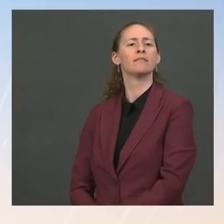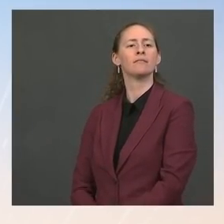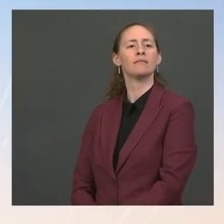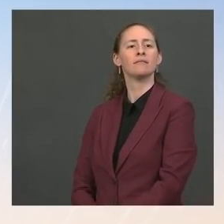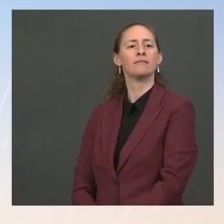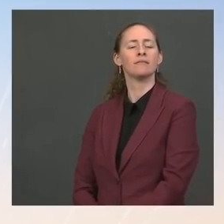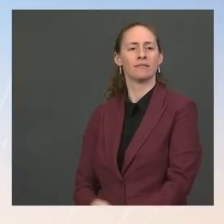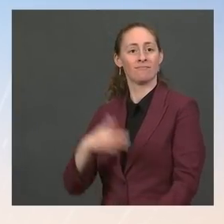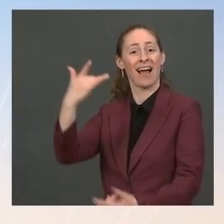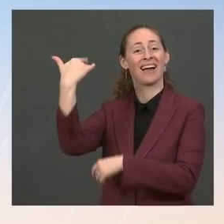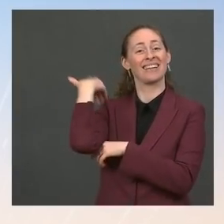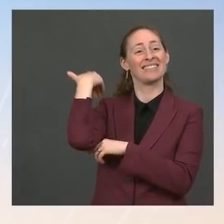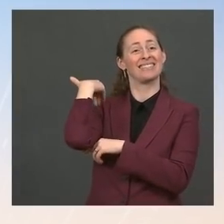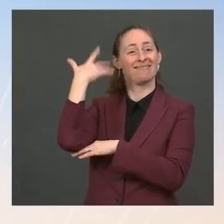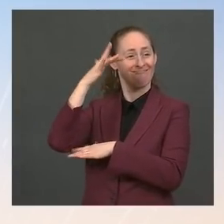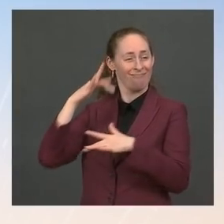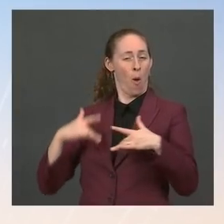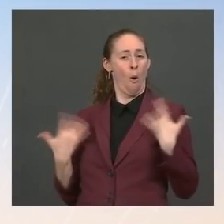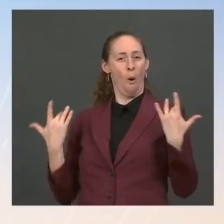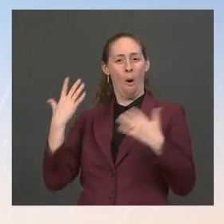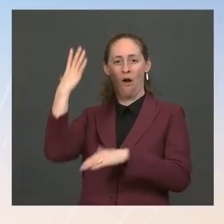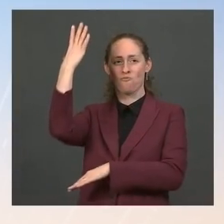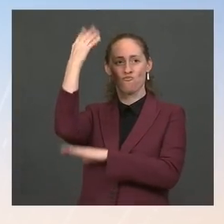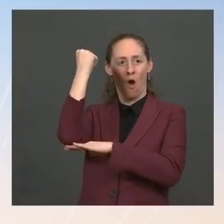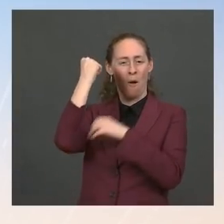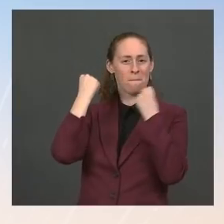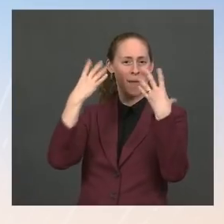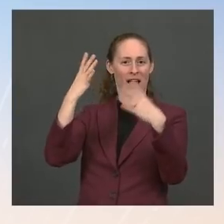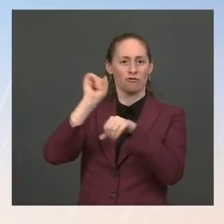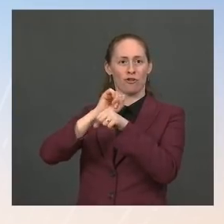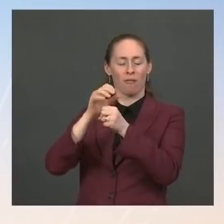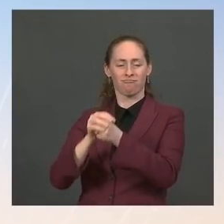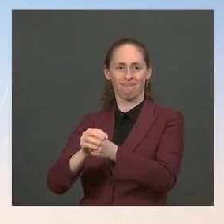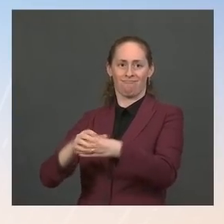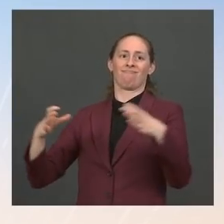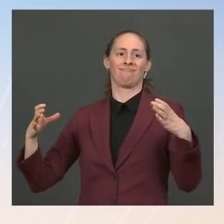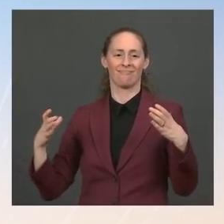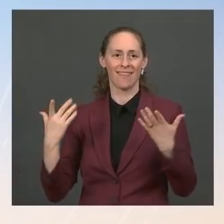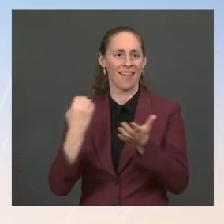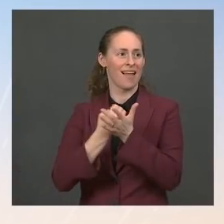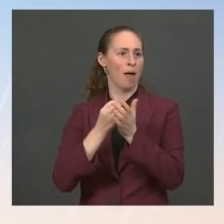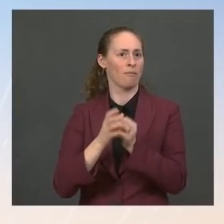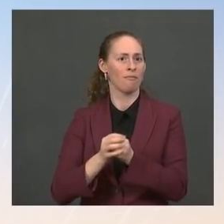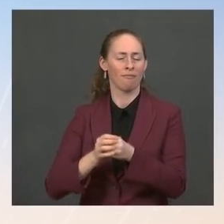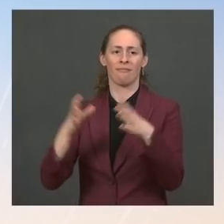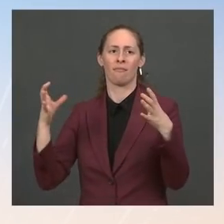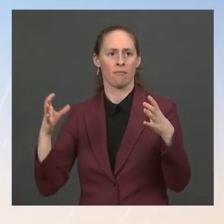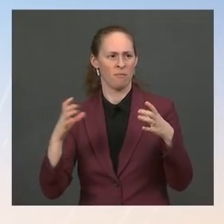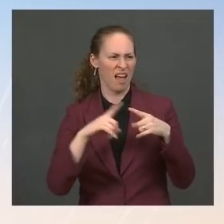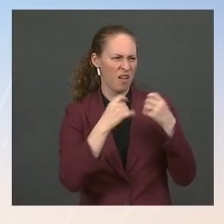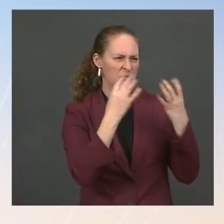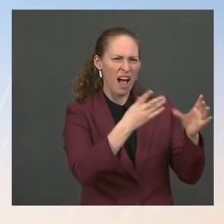when he talks about job growth, economic growth, et cetera? Ms. Psaki: Well, what you also see in the data, Weijia -- I'm not sure if this data, but other data --